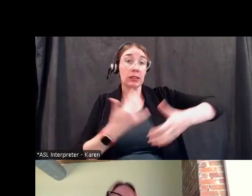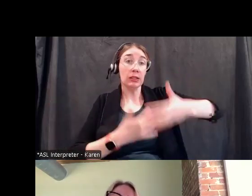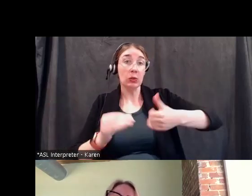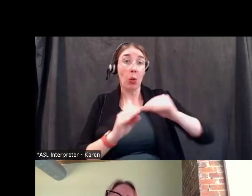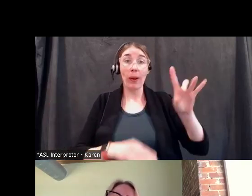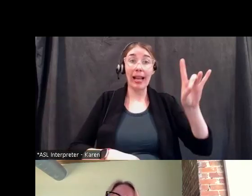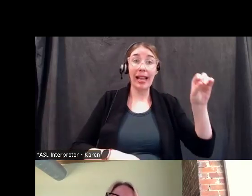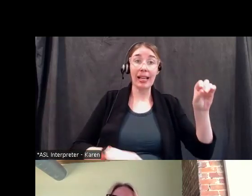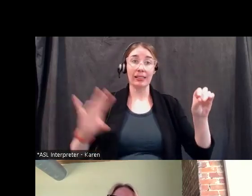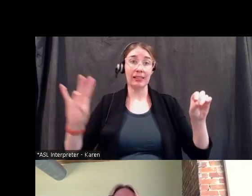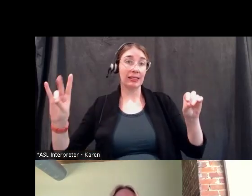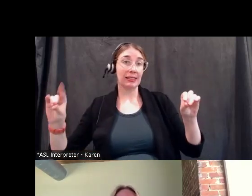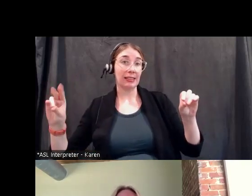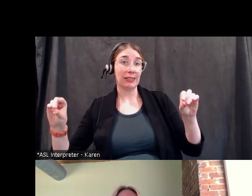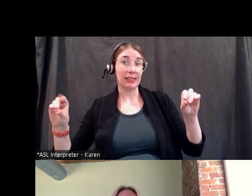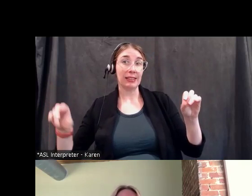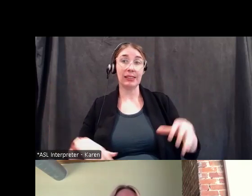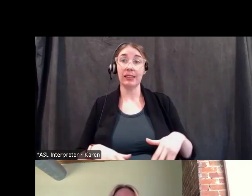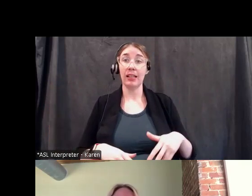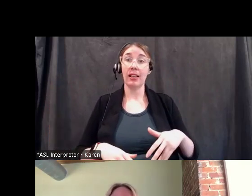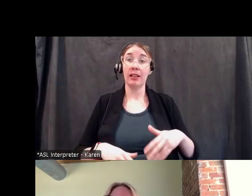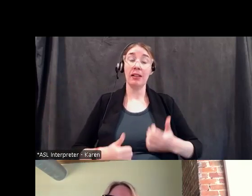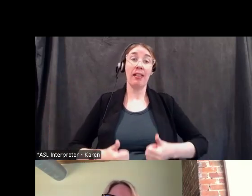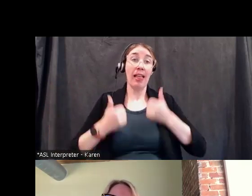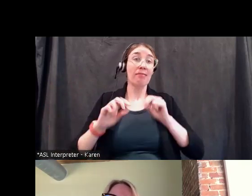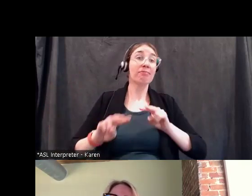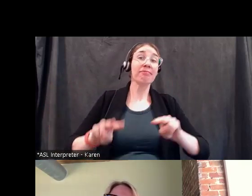and look forward to the rest of their life is 81% versus 61%.